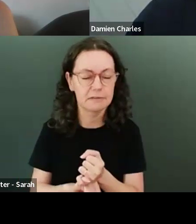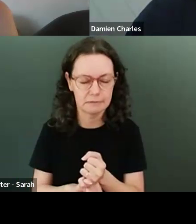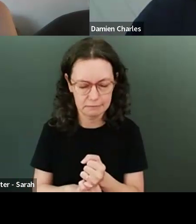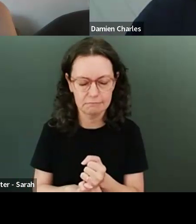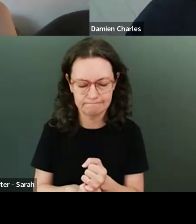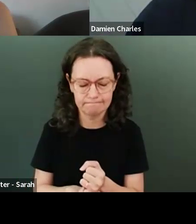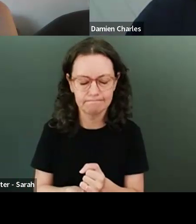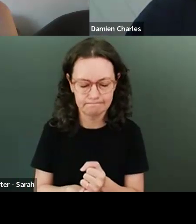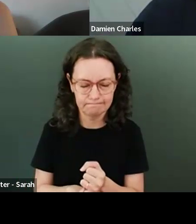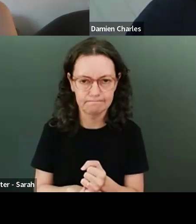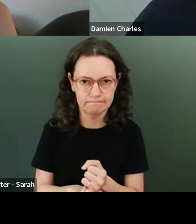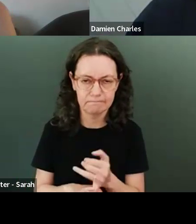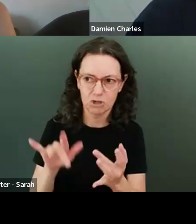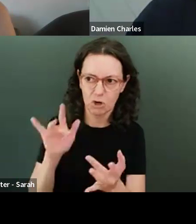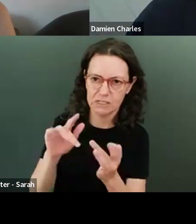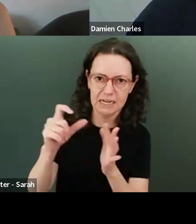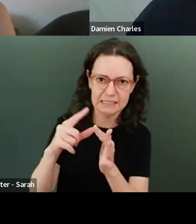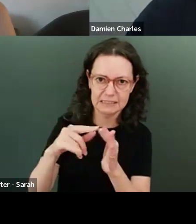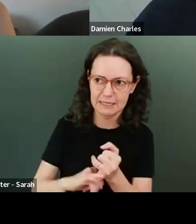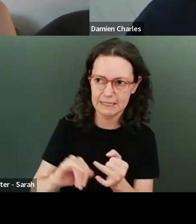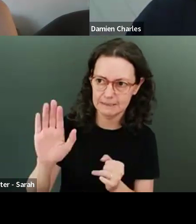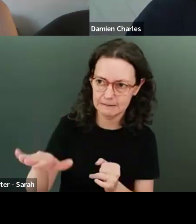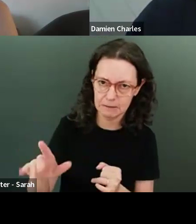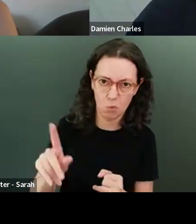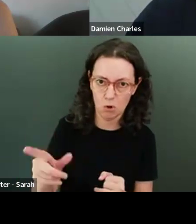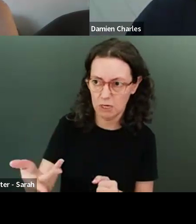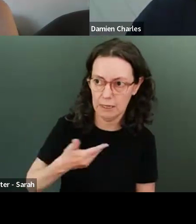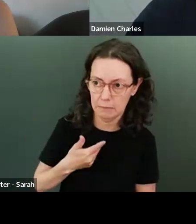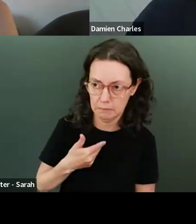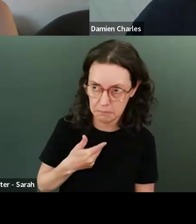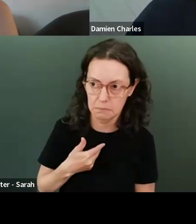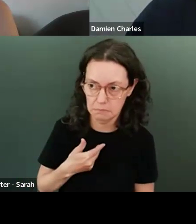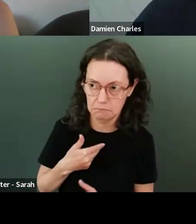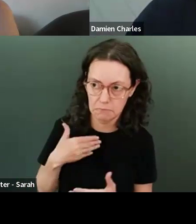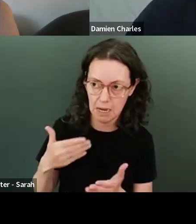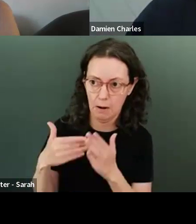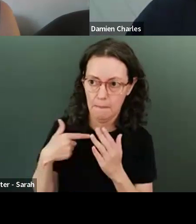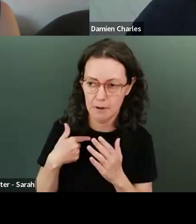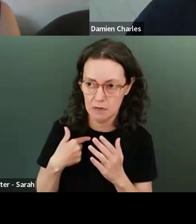early as possible is really critical